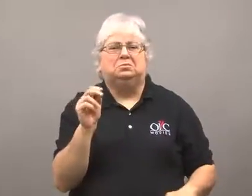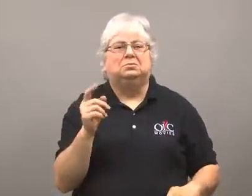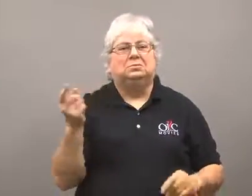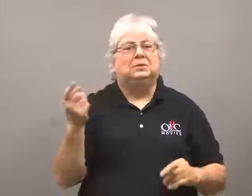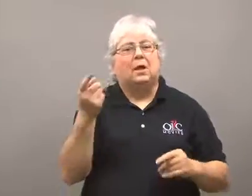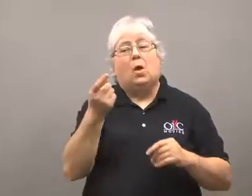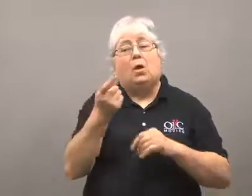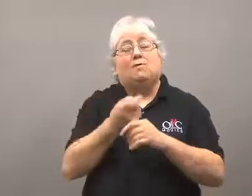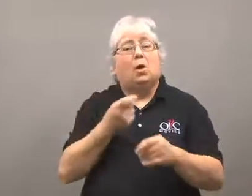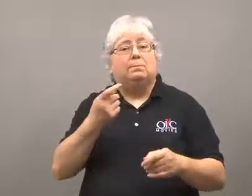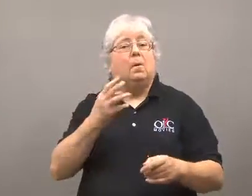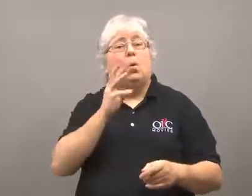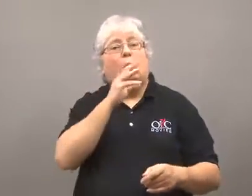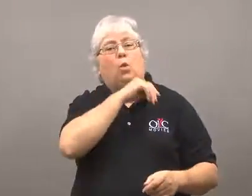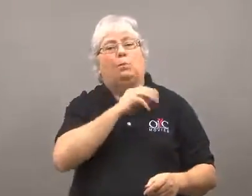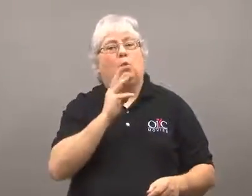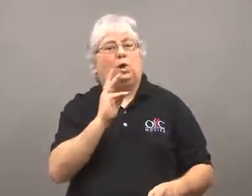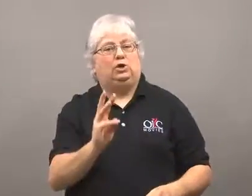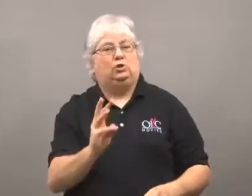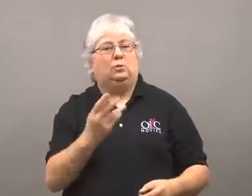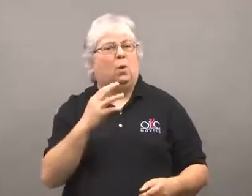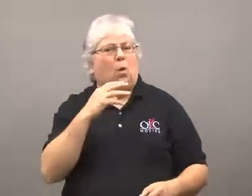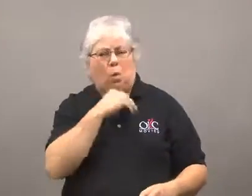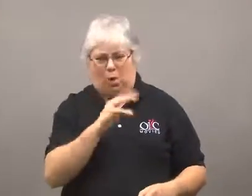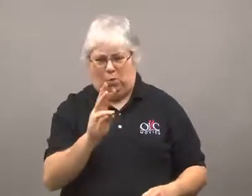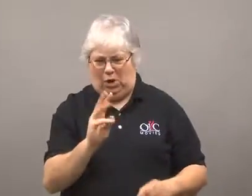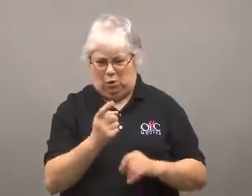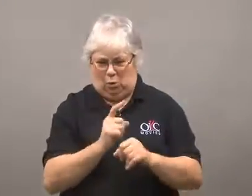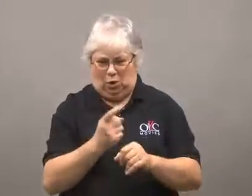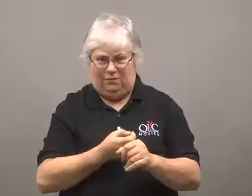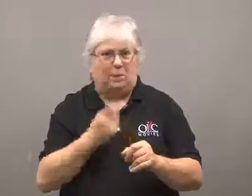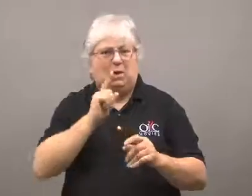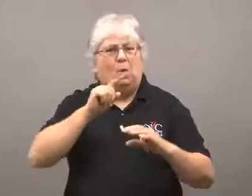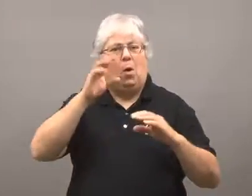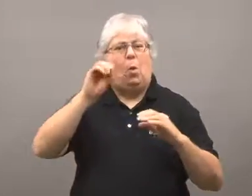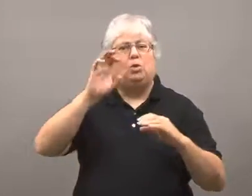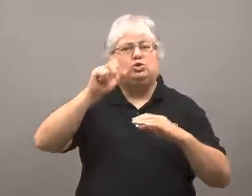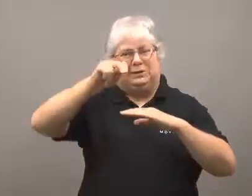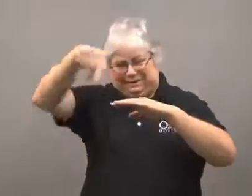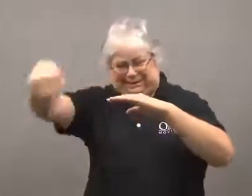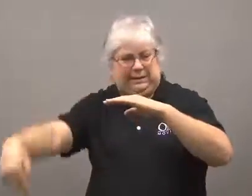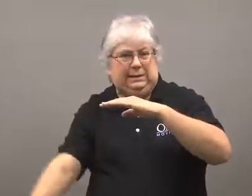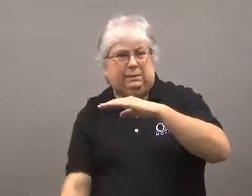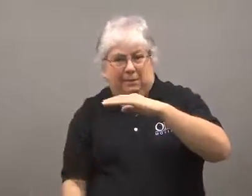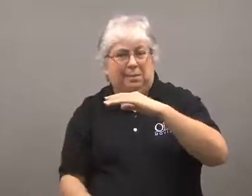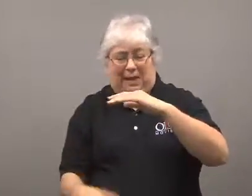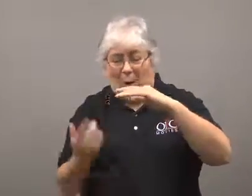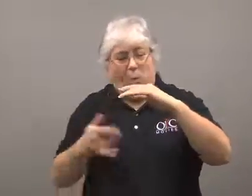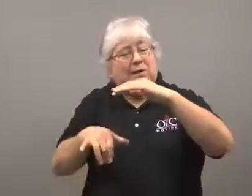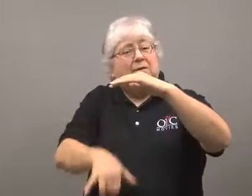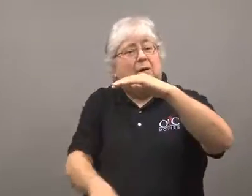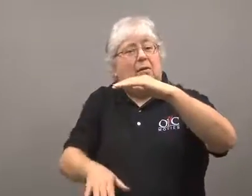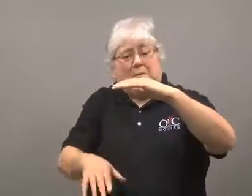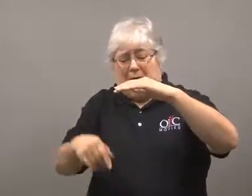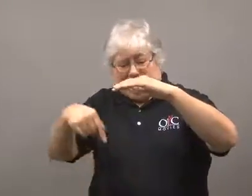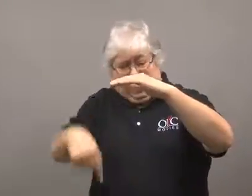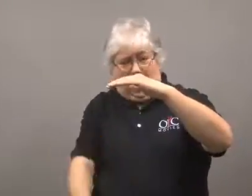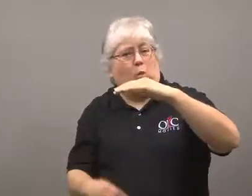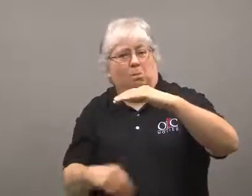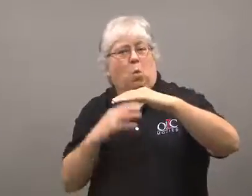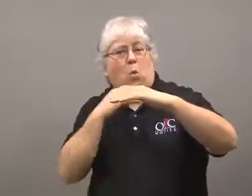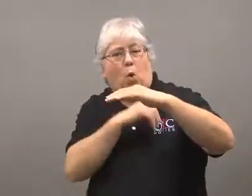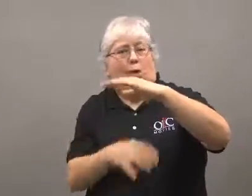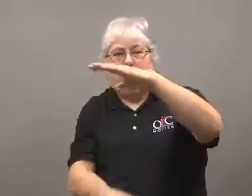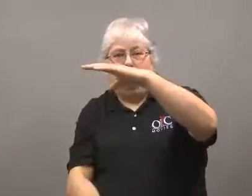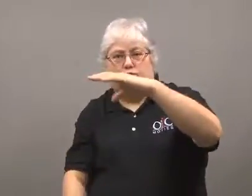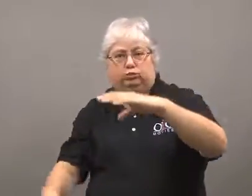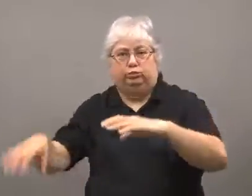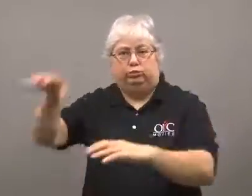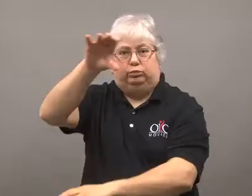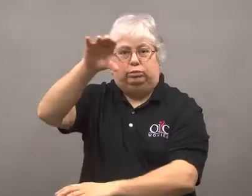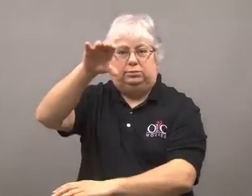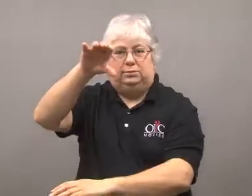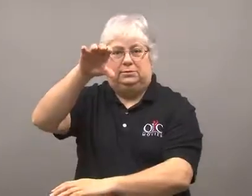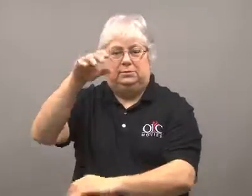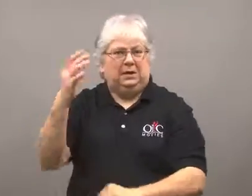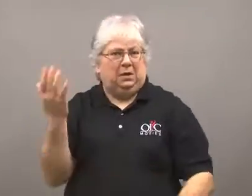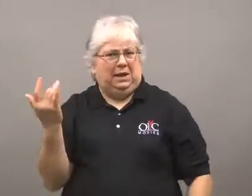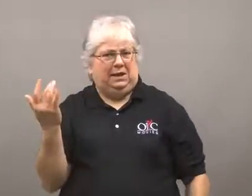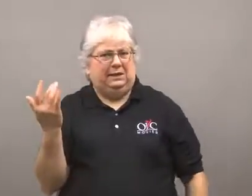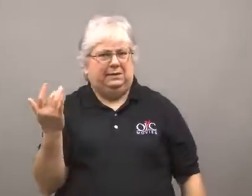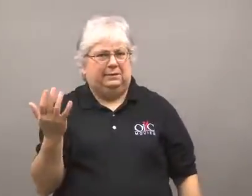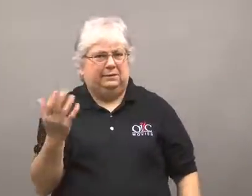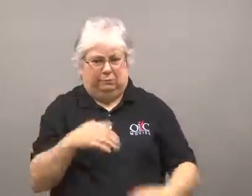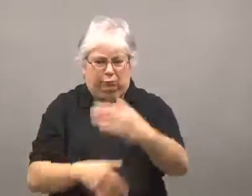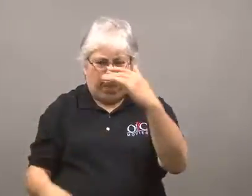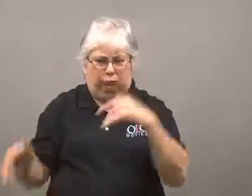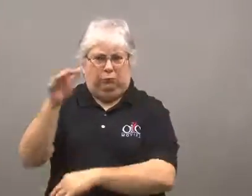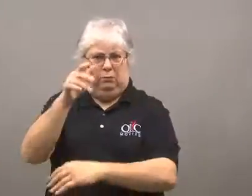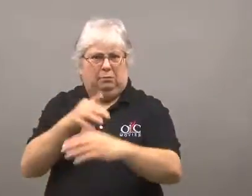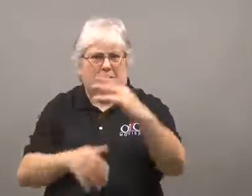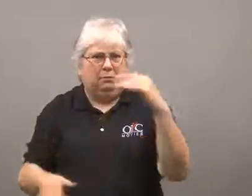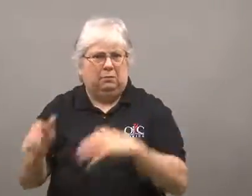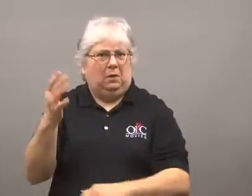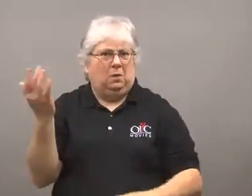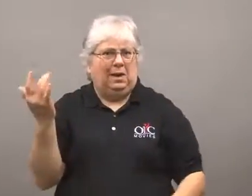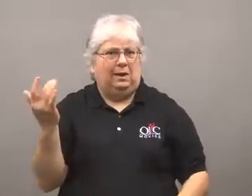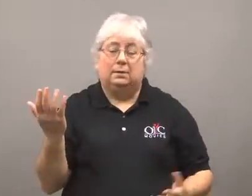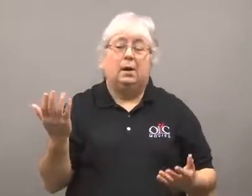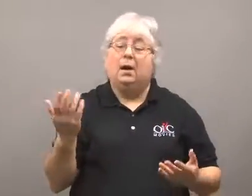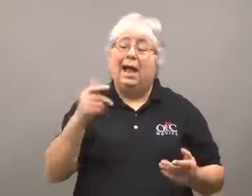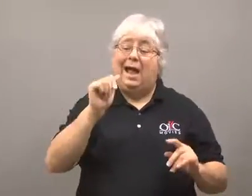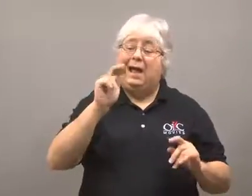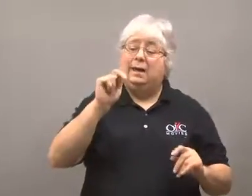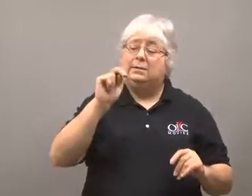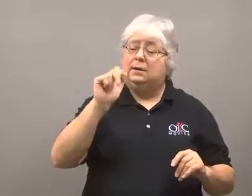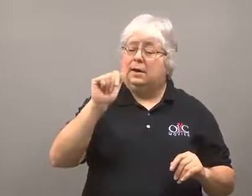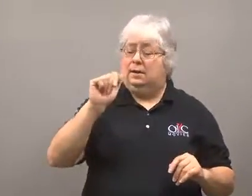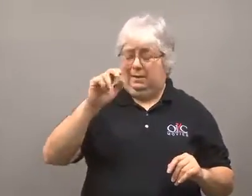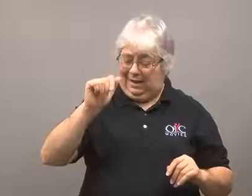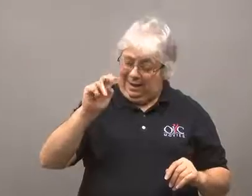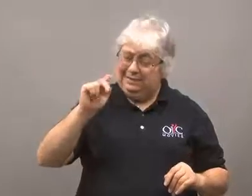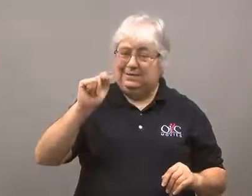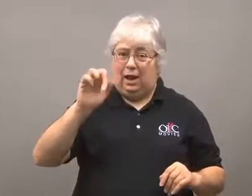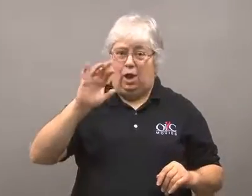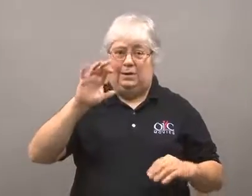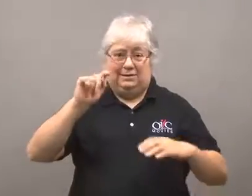It's actually from warmer waters that are normally found deep in the ocean.